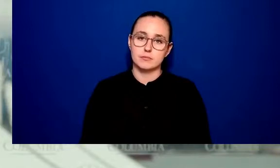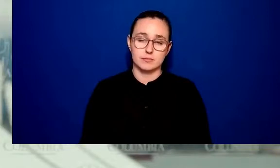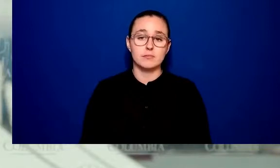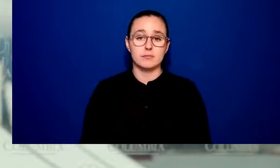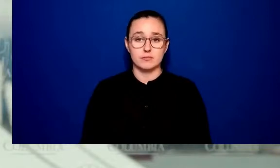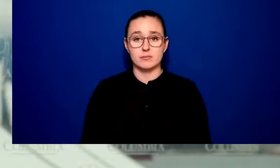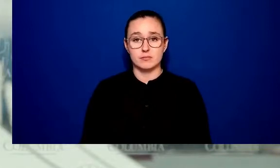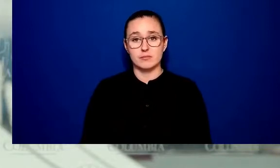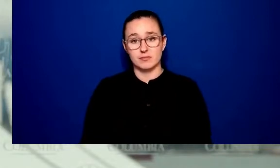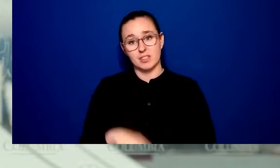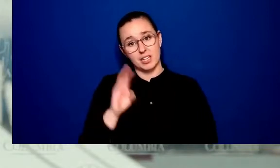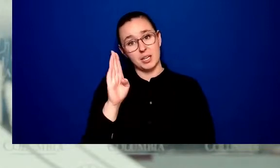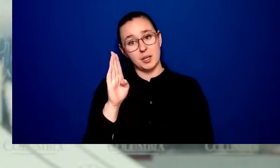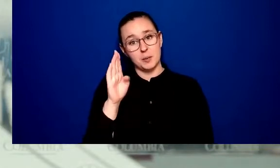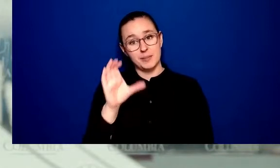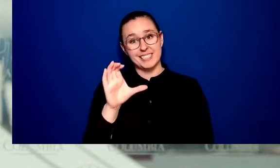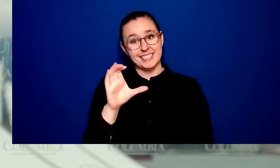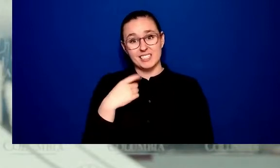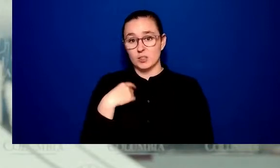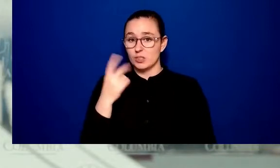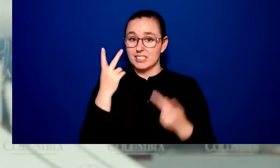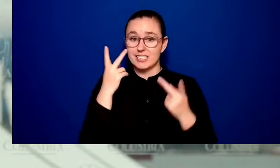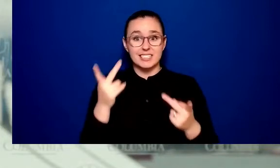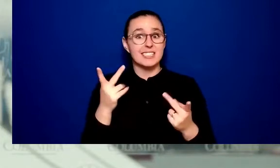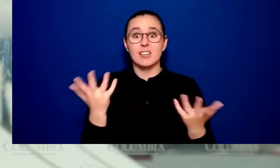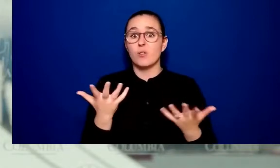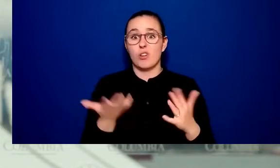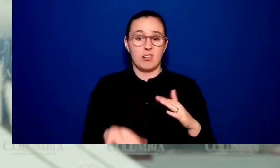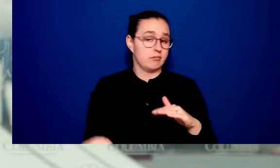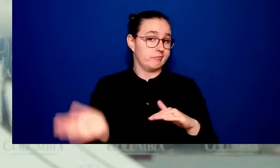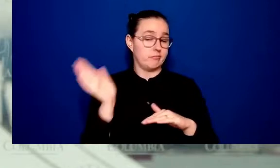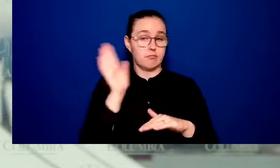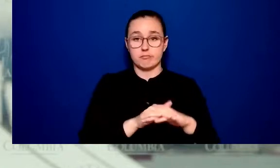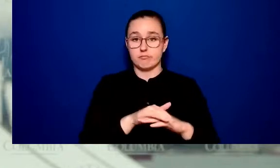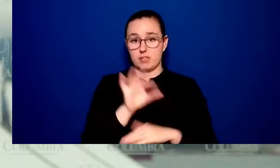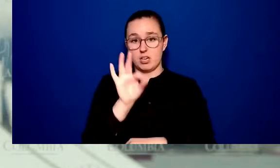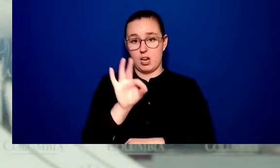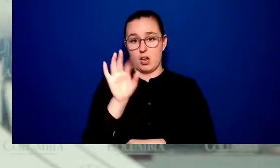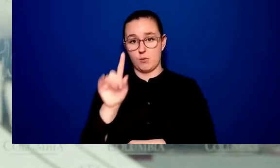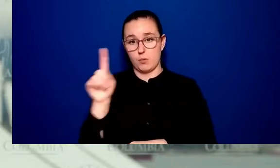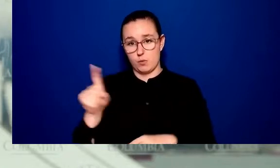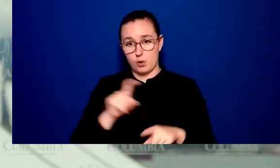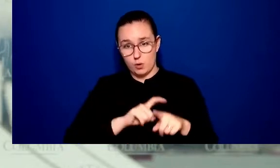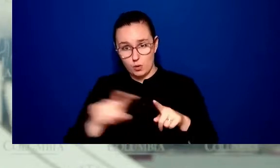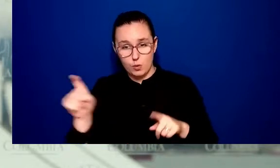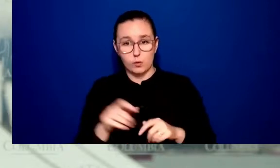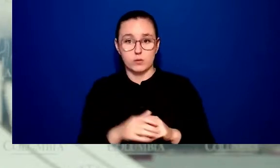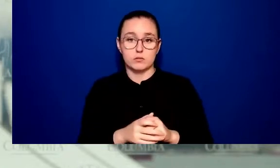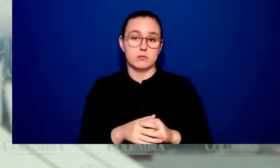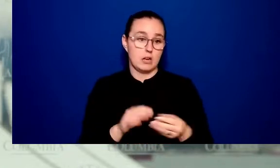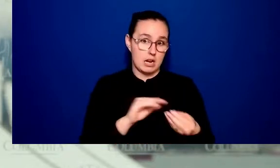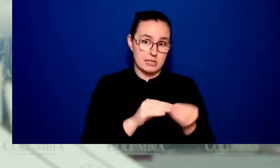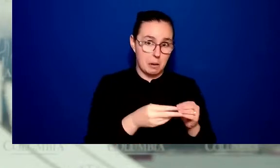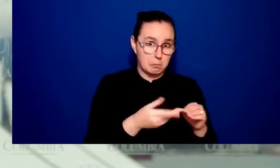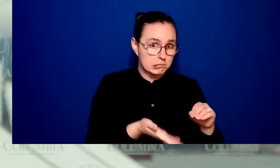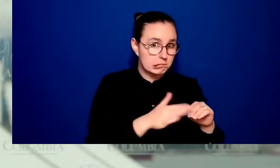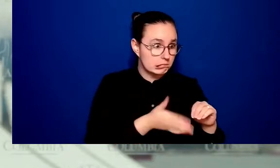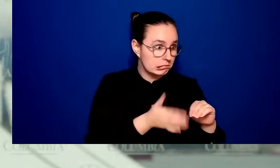calls and we're responding to it by. Adding resources to make sure people get responses and on the details of the weekend.